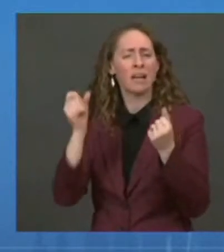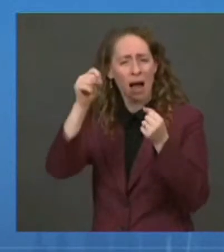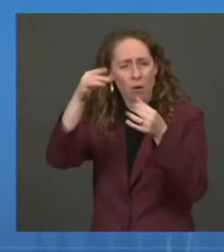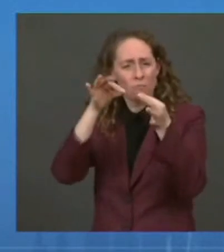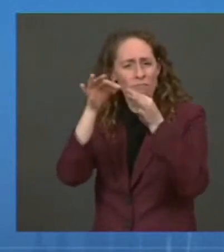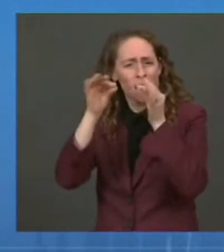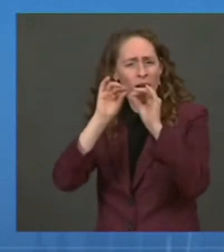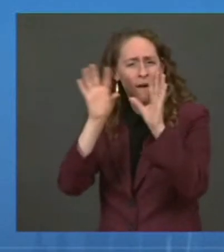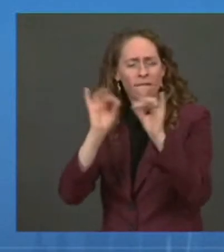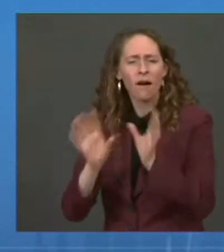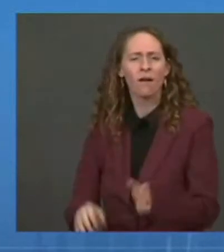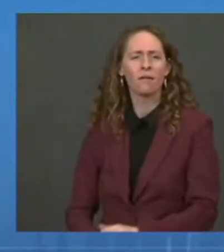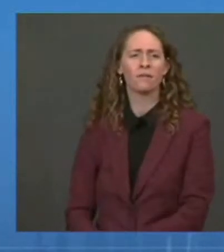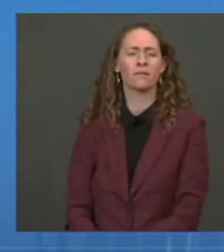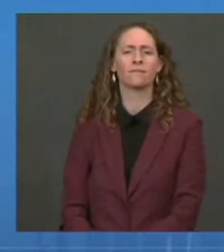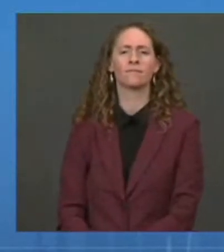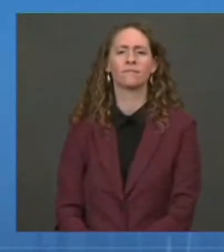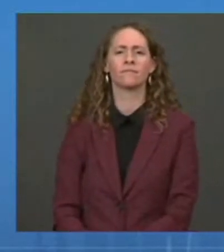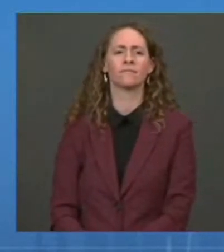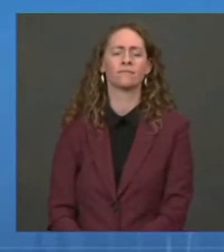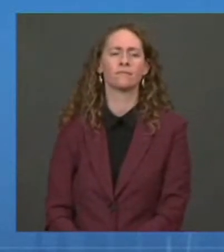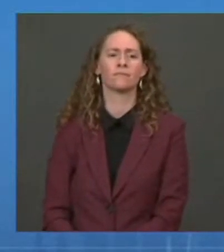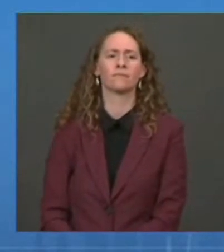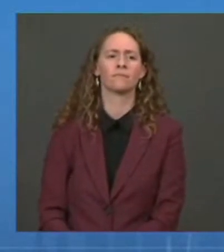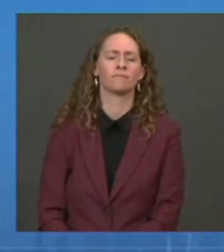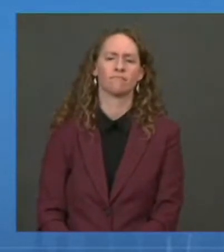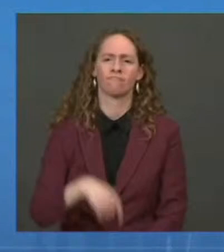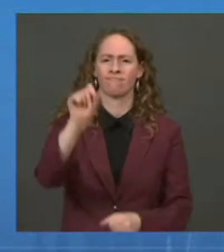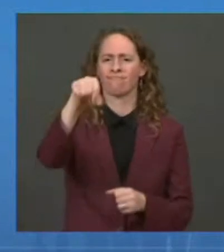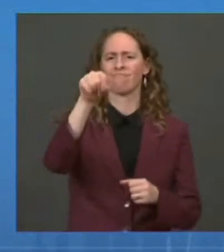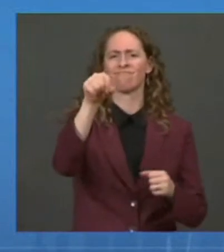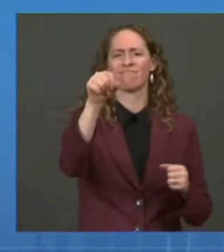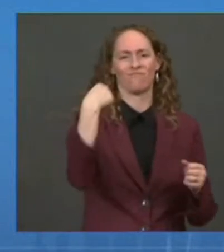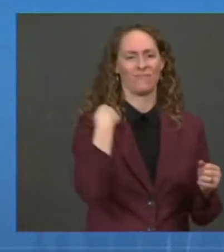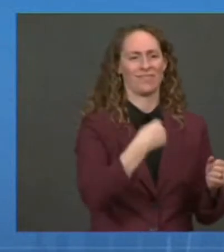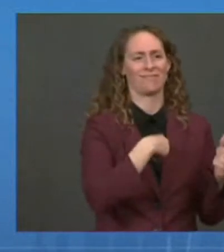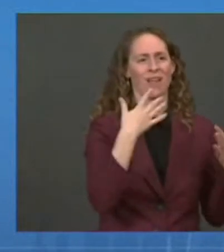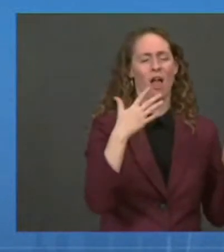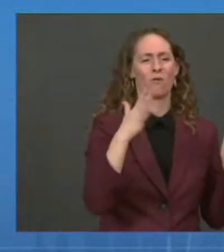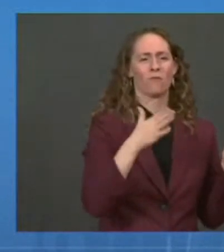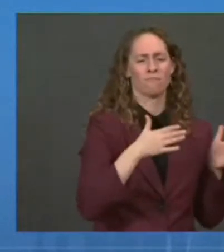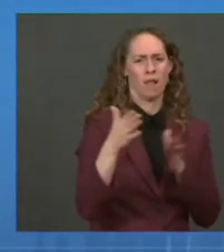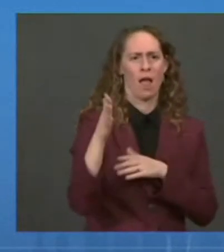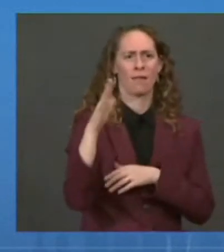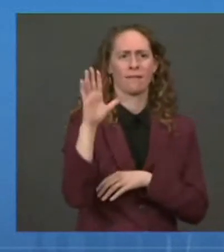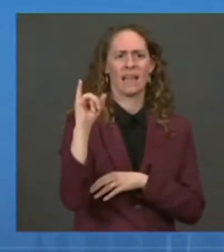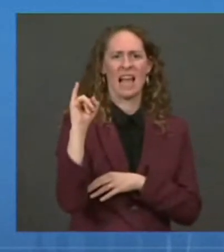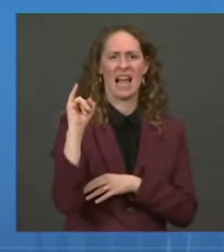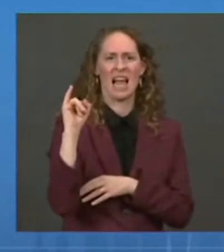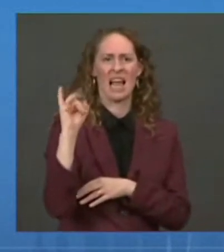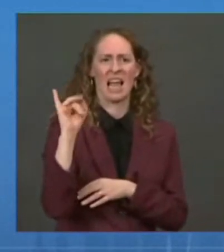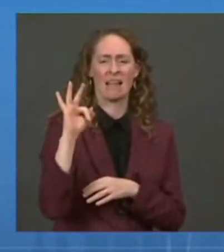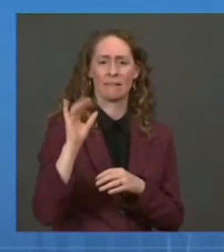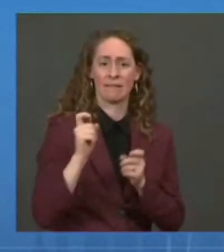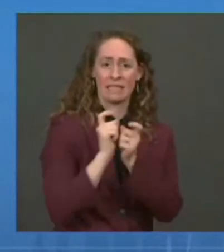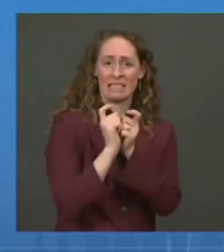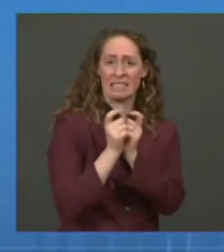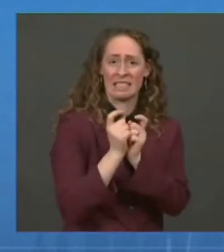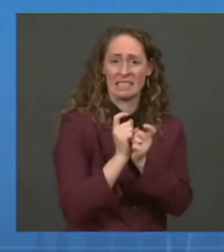US STARTED THERE AND I THINK IT'S IMPORTANT TO UNDERSTAND THIS IS A PLAN THAT IS BEING